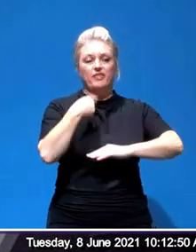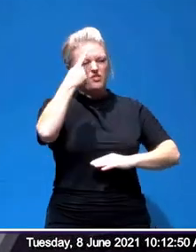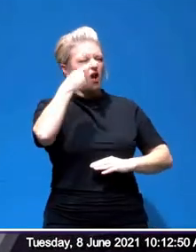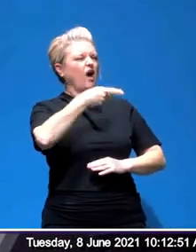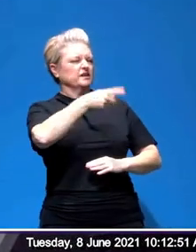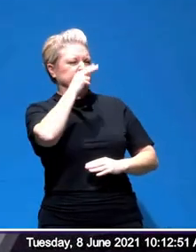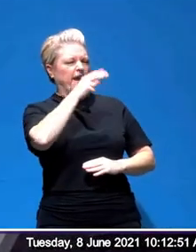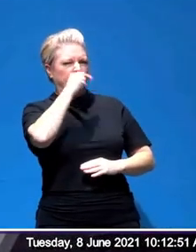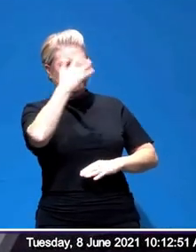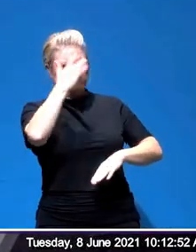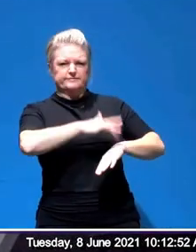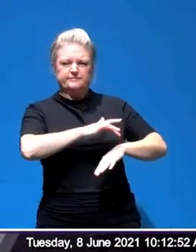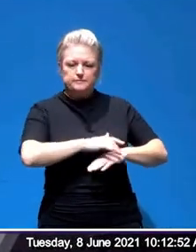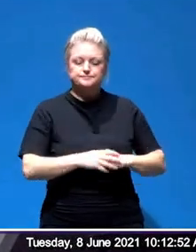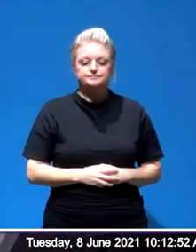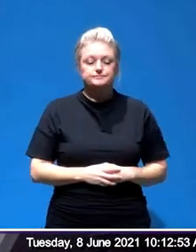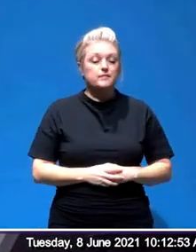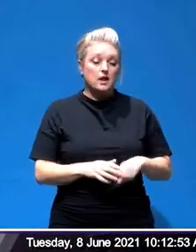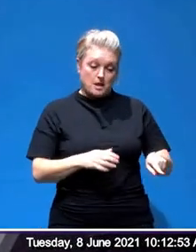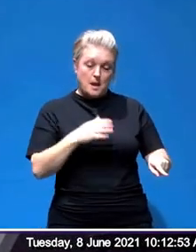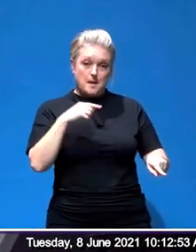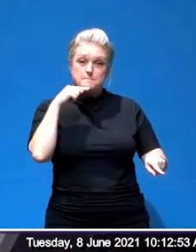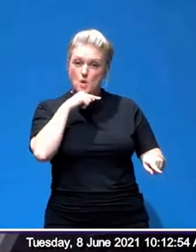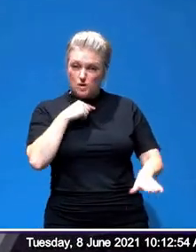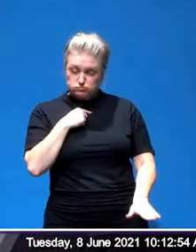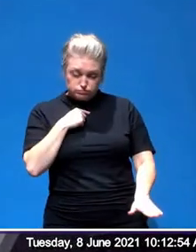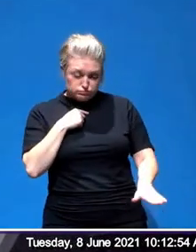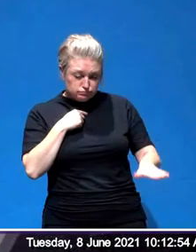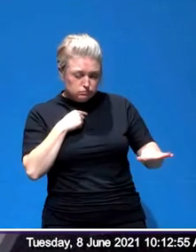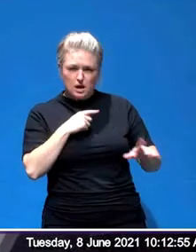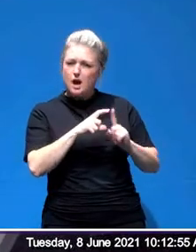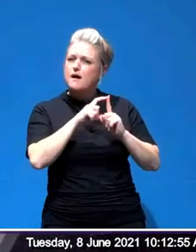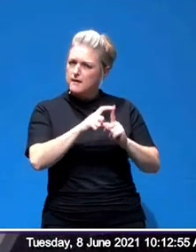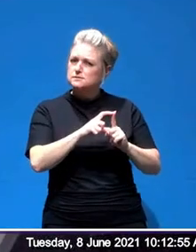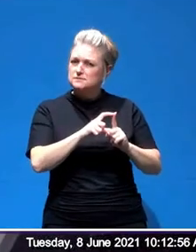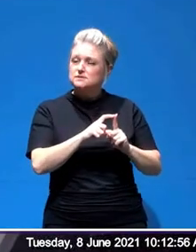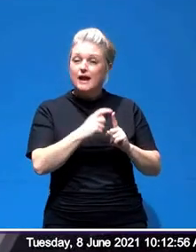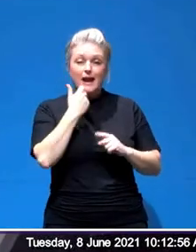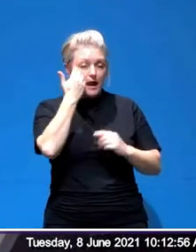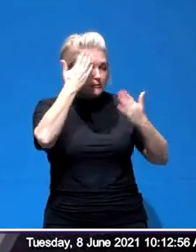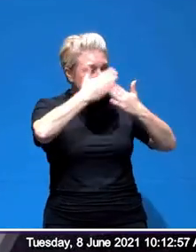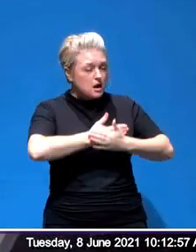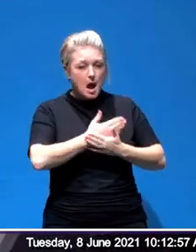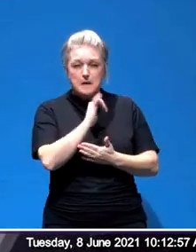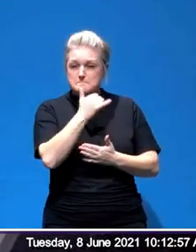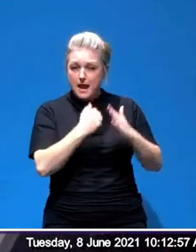When Daniel was young, he was difficult. He often only slept two hours at night and even that was in bits and pieces.